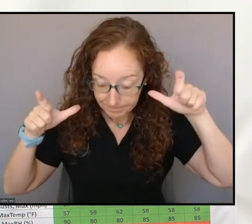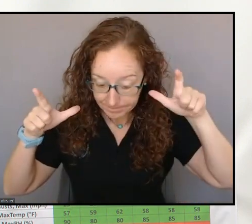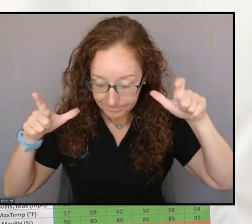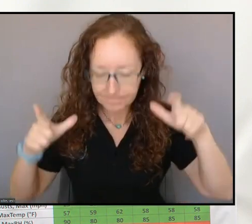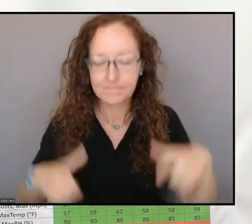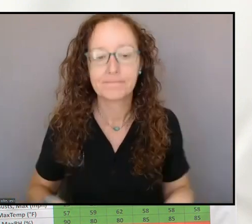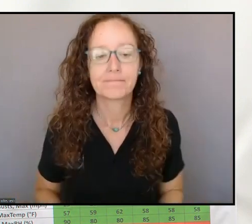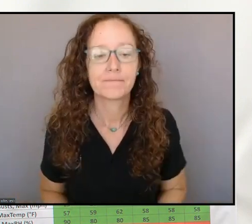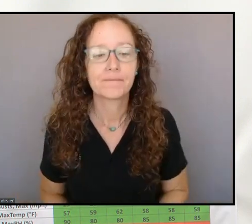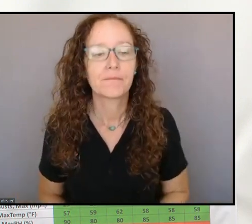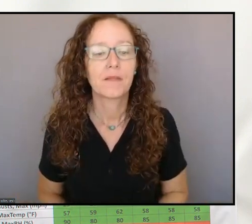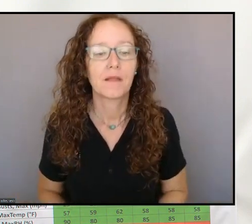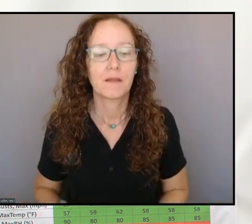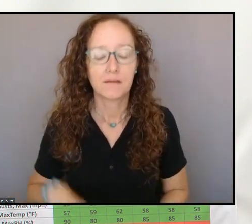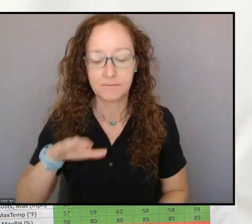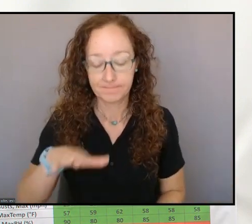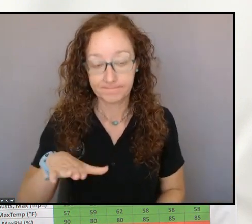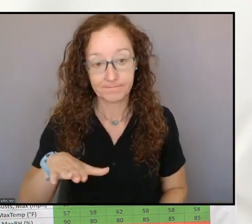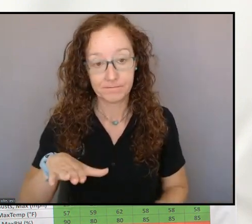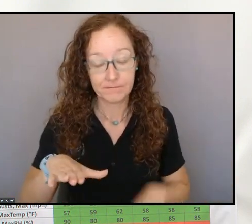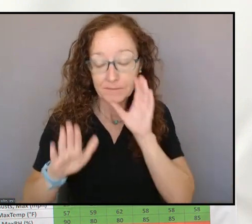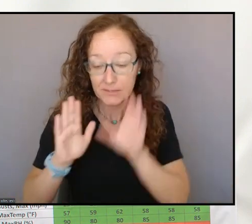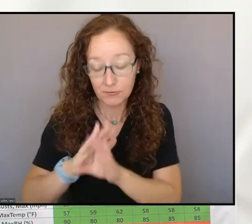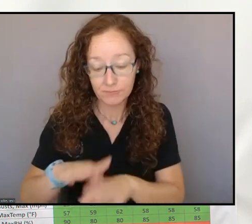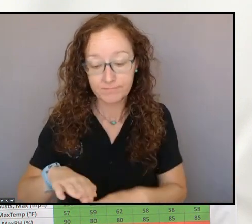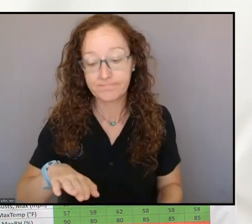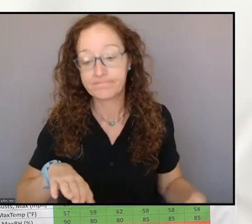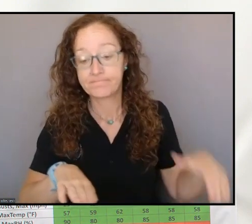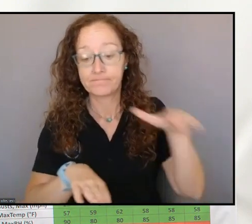that, we also have infrared imagery. So that gives us some